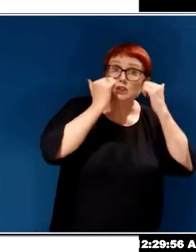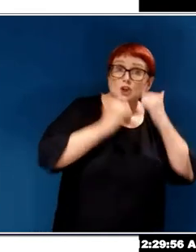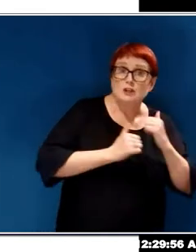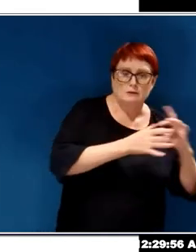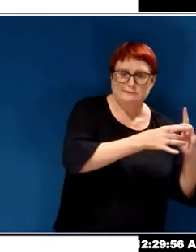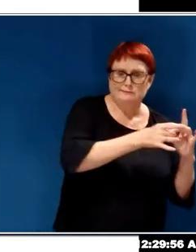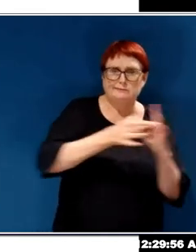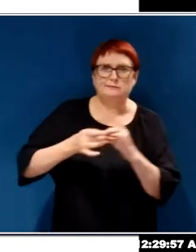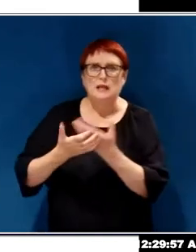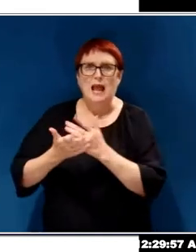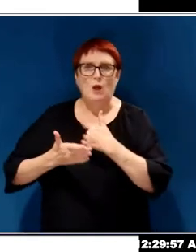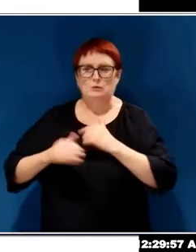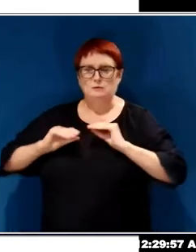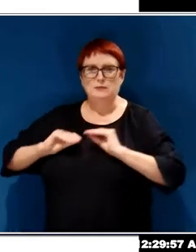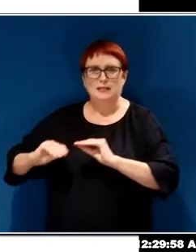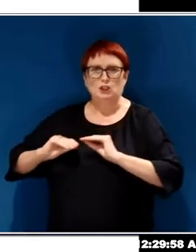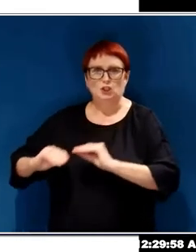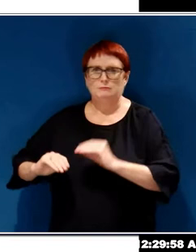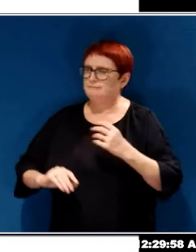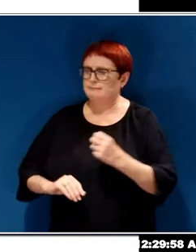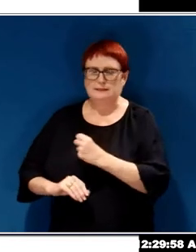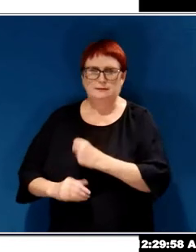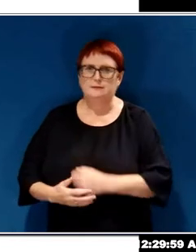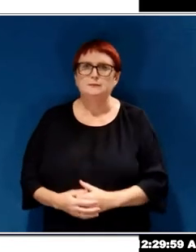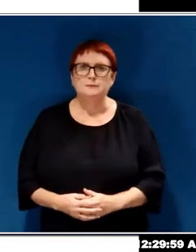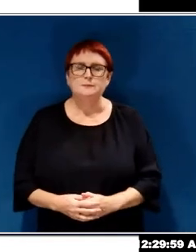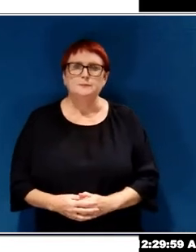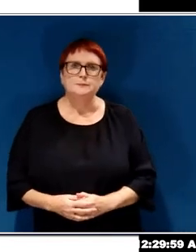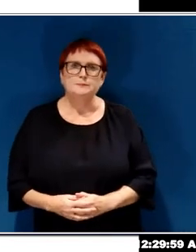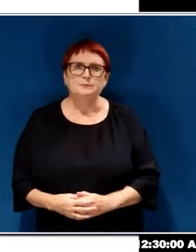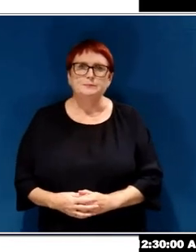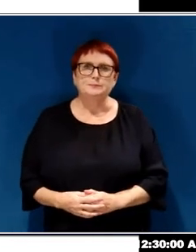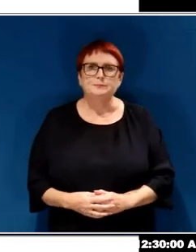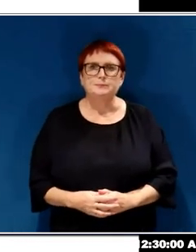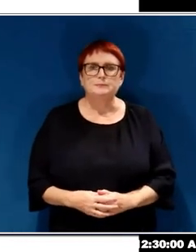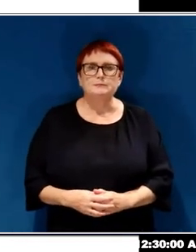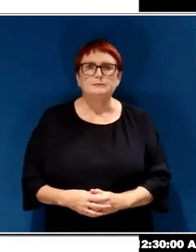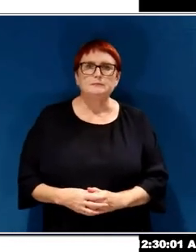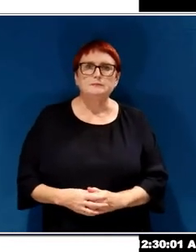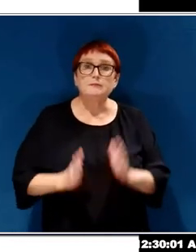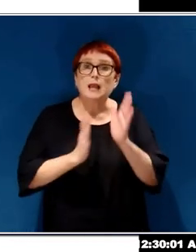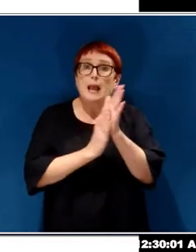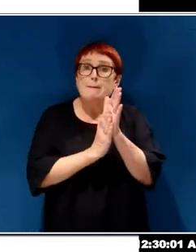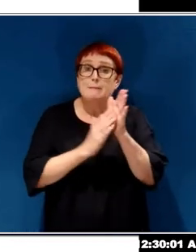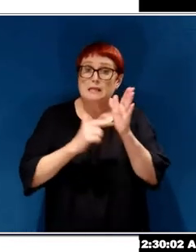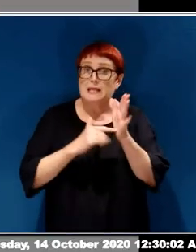It functions as a system by requiring commitment from school administrators